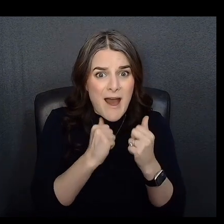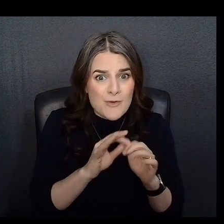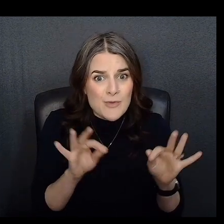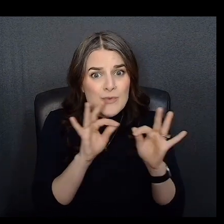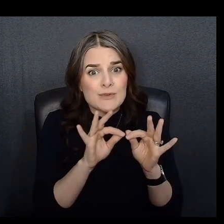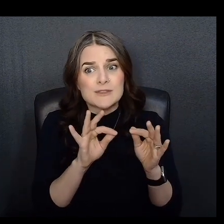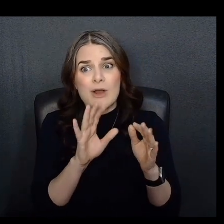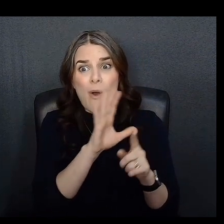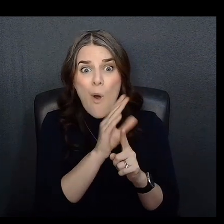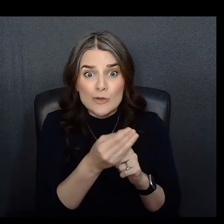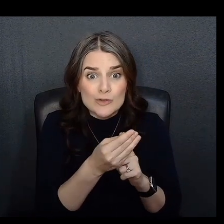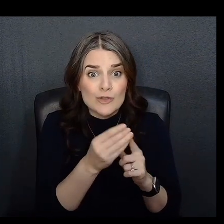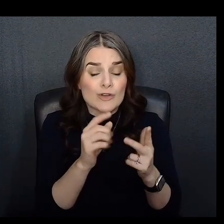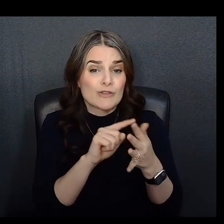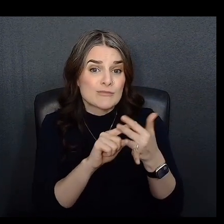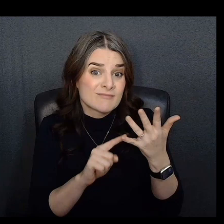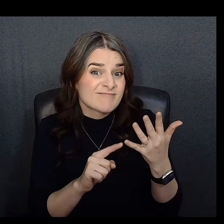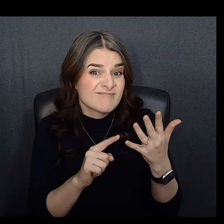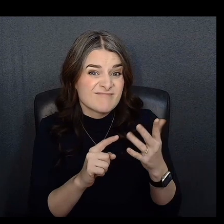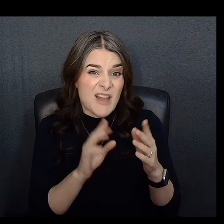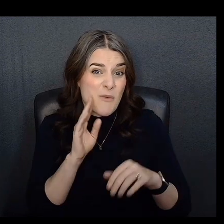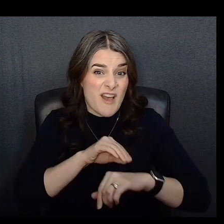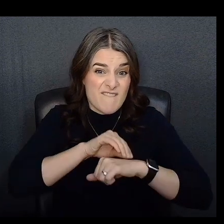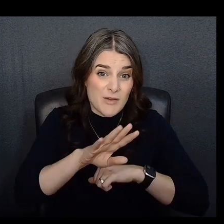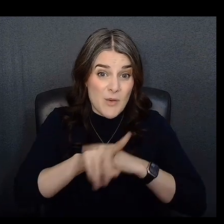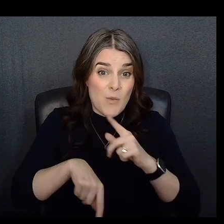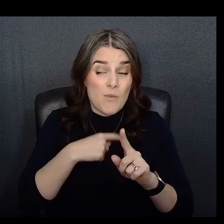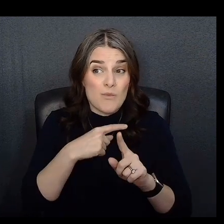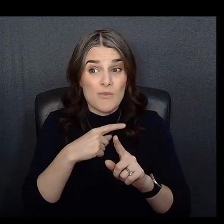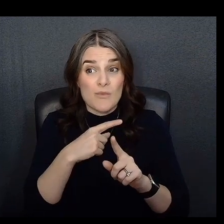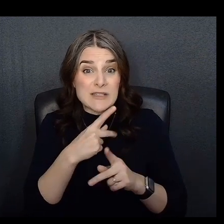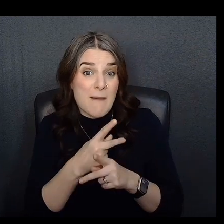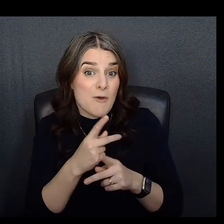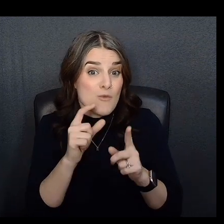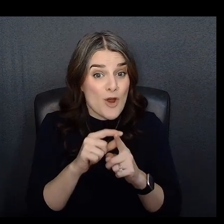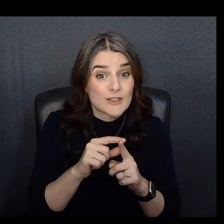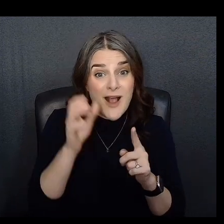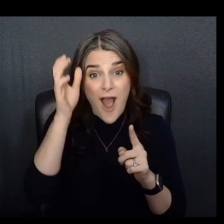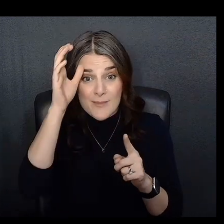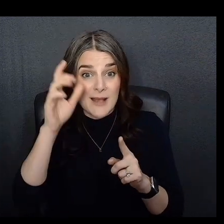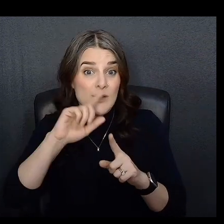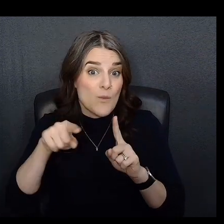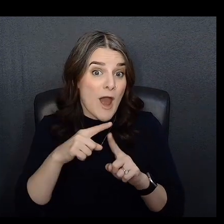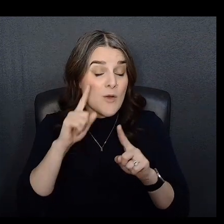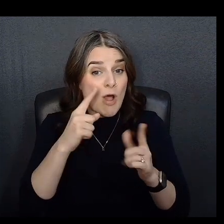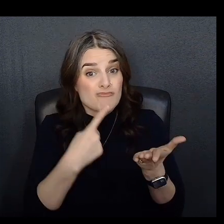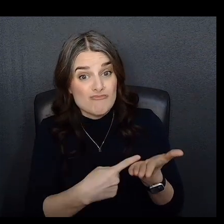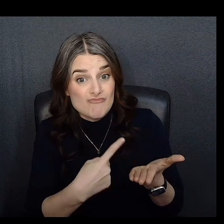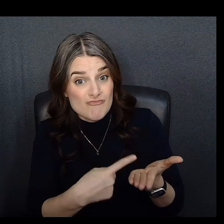Those are going to influence when you might introduce and talk about certain concepts and words. And this is an extremely sensitive topic.